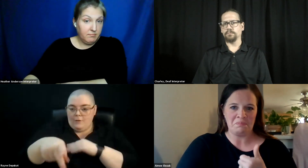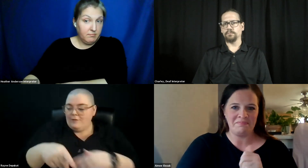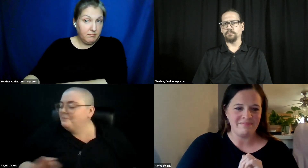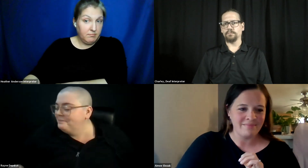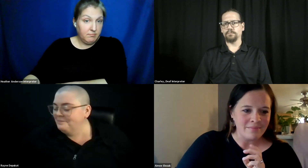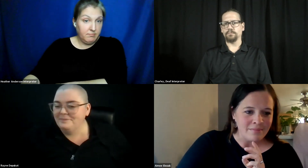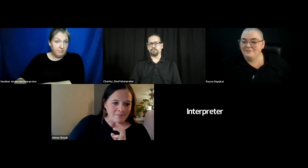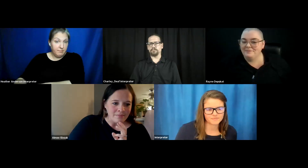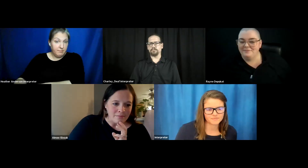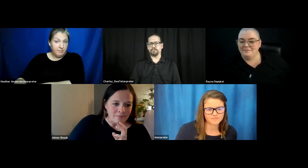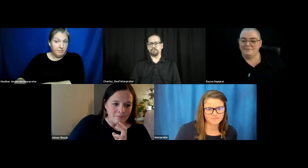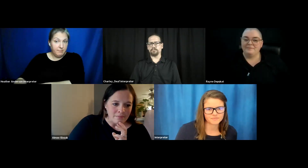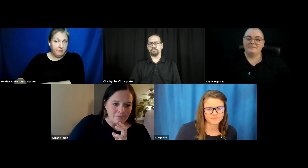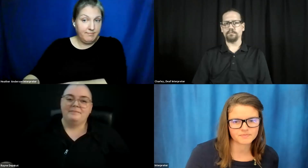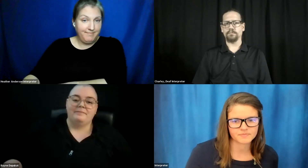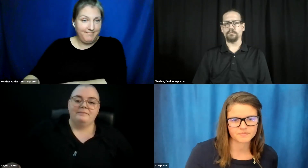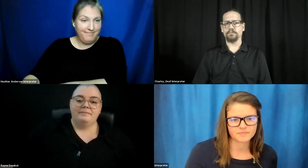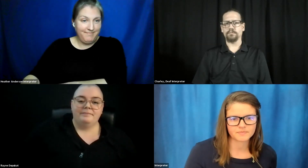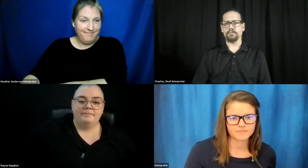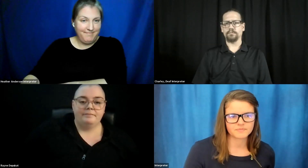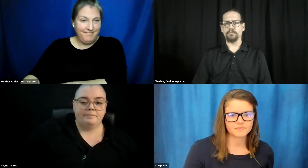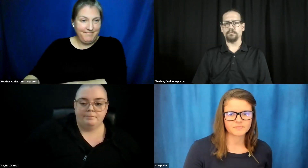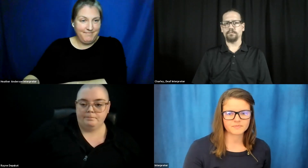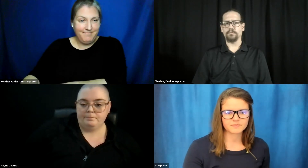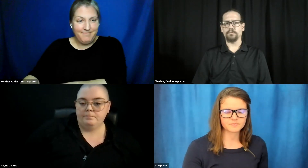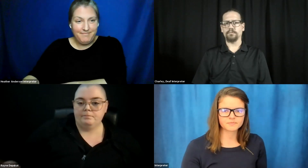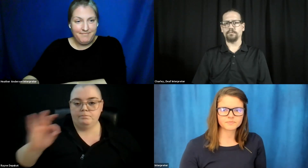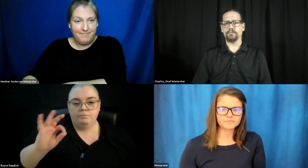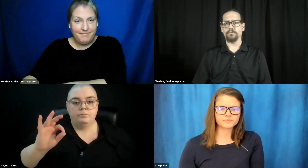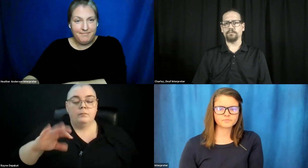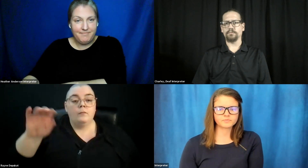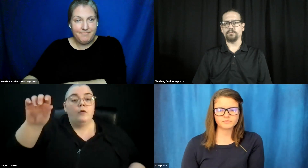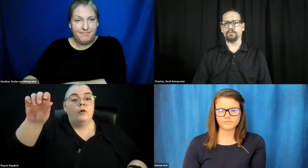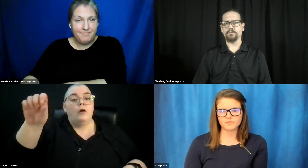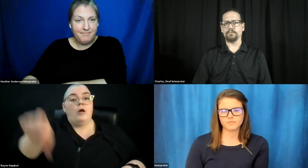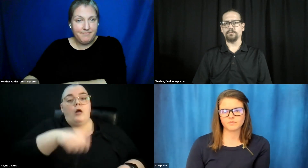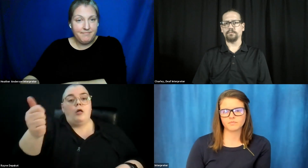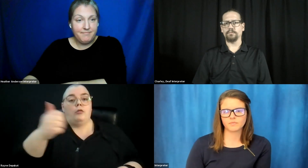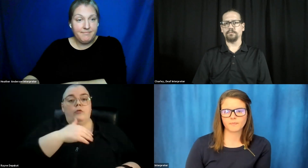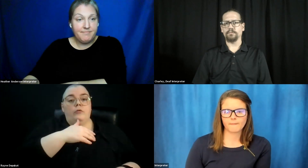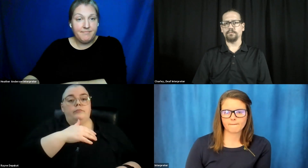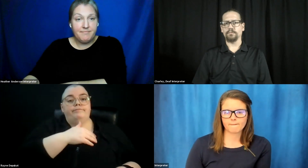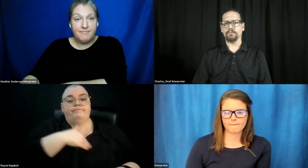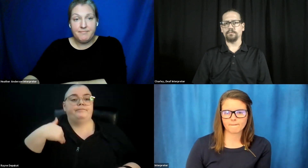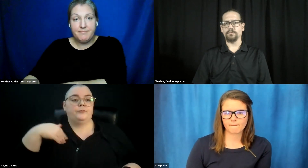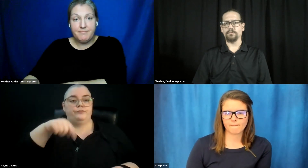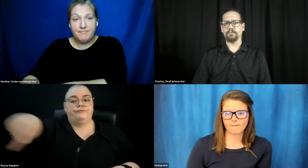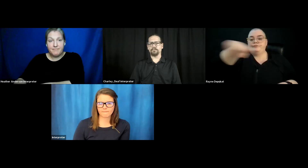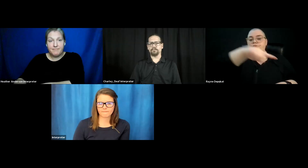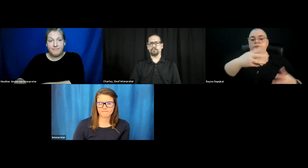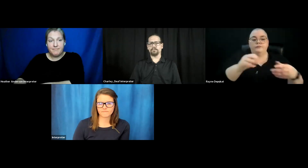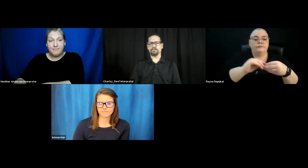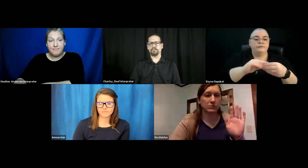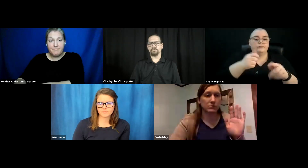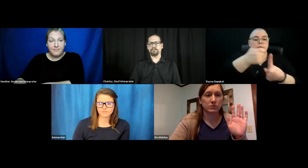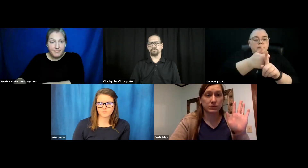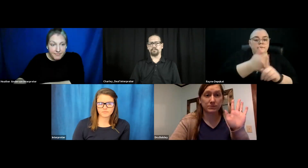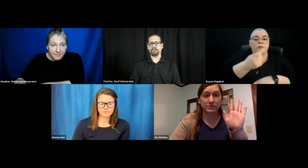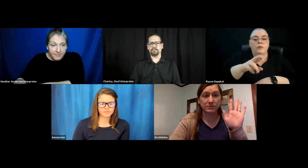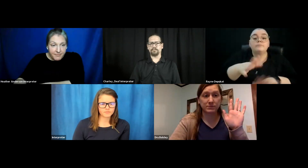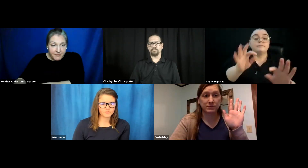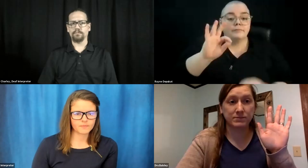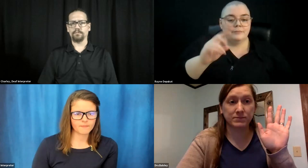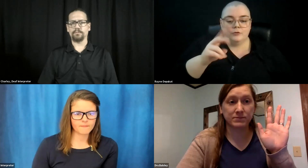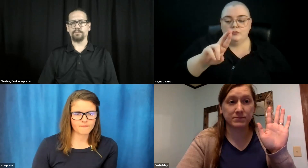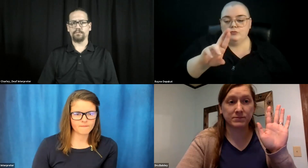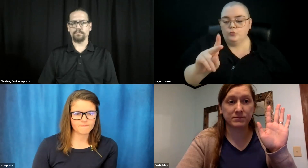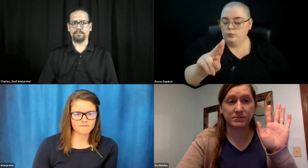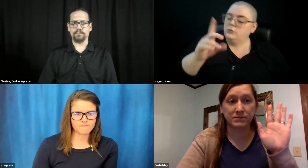No, not not at this time.